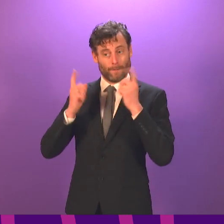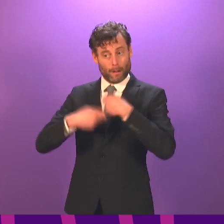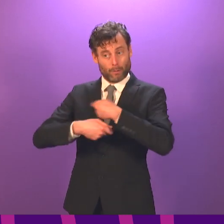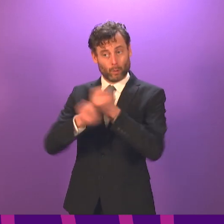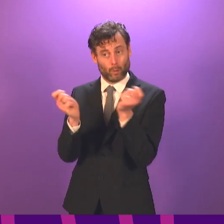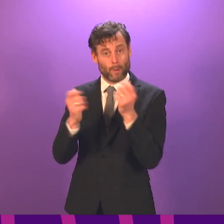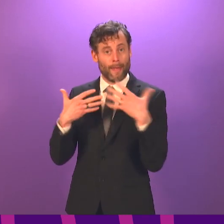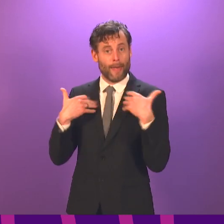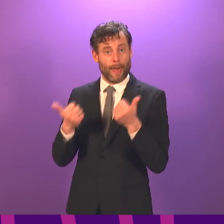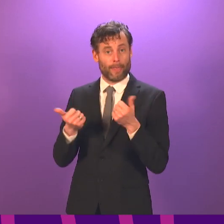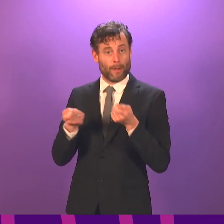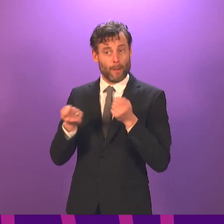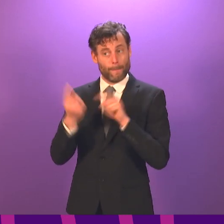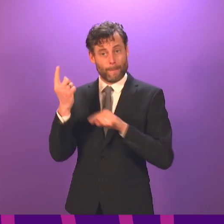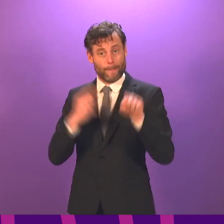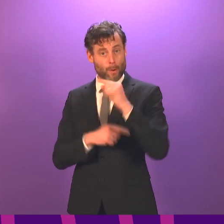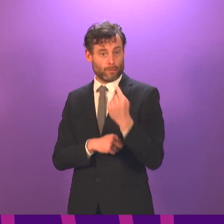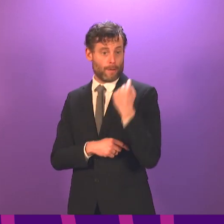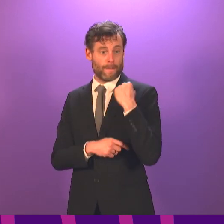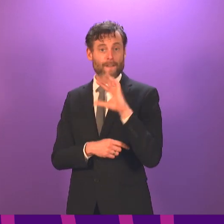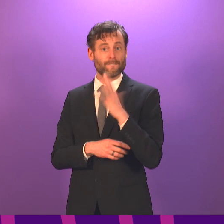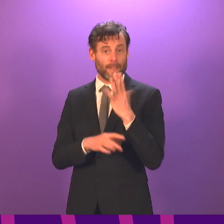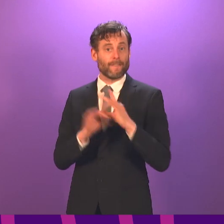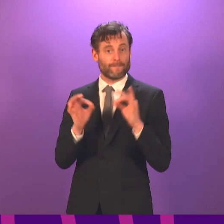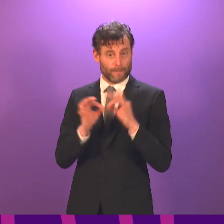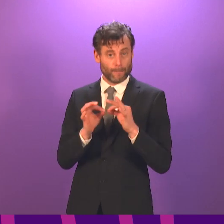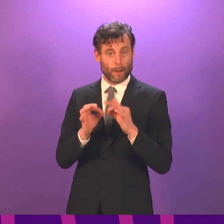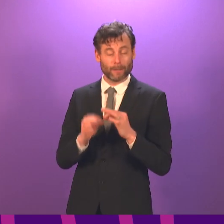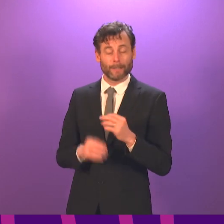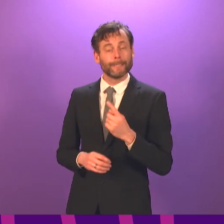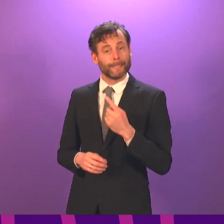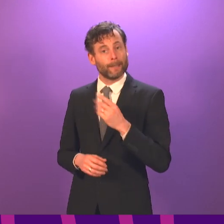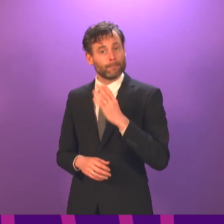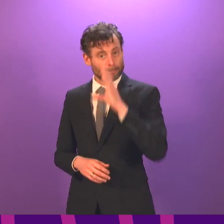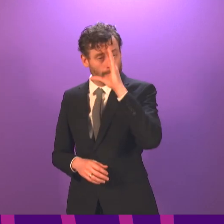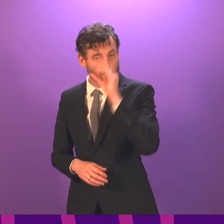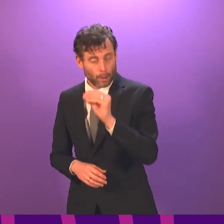on 5 February, included the same detail about how to identify eligible staff.